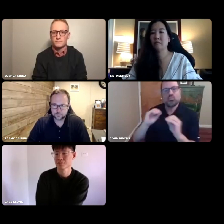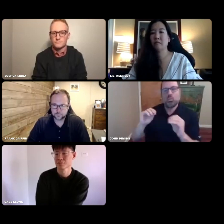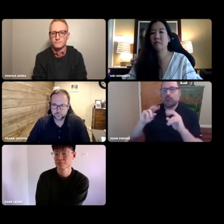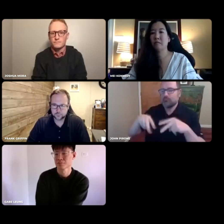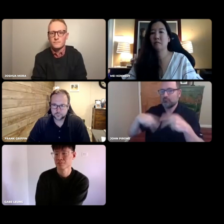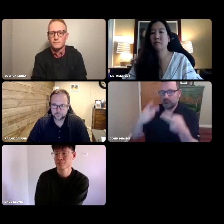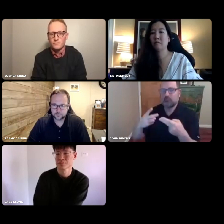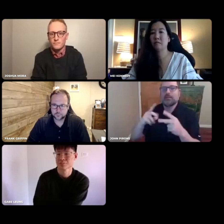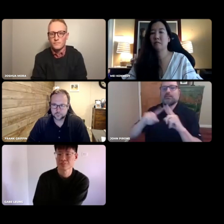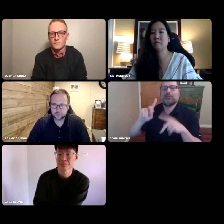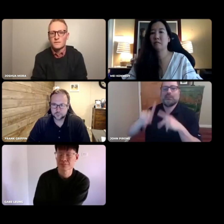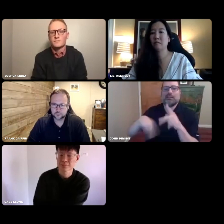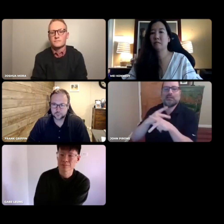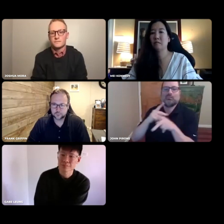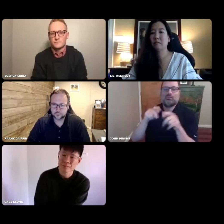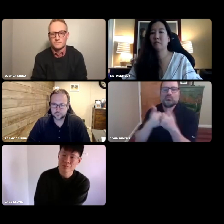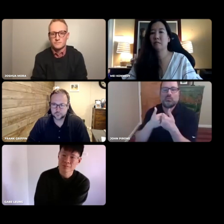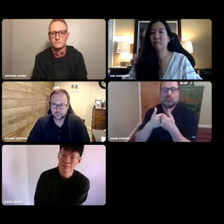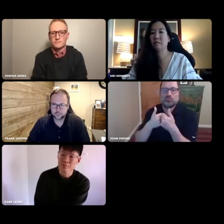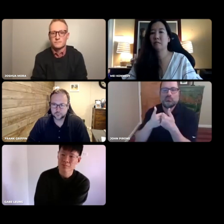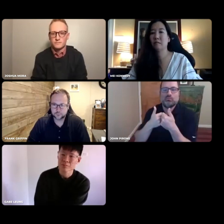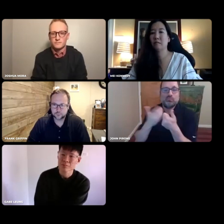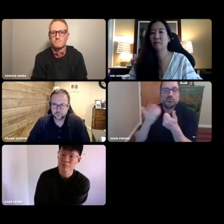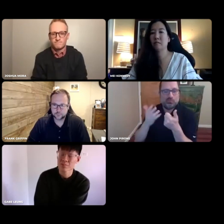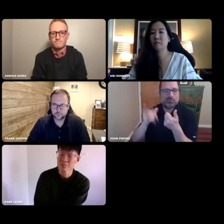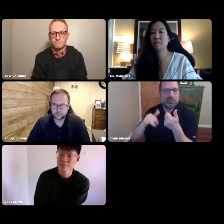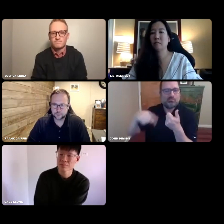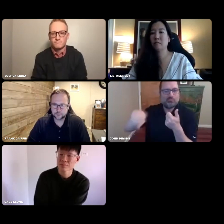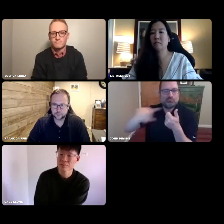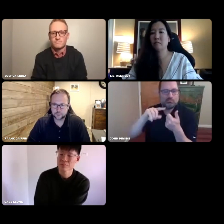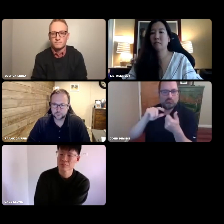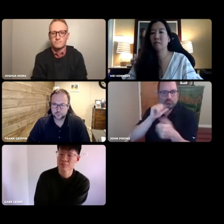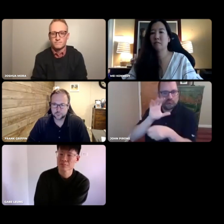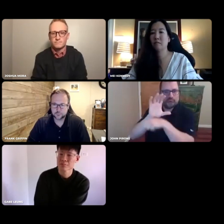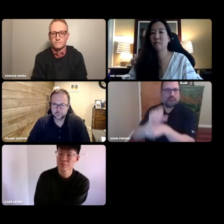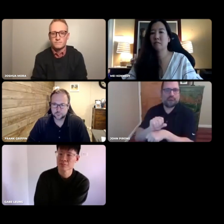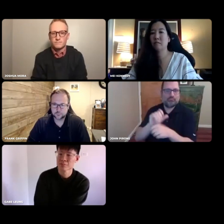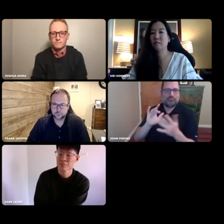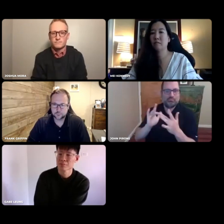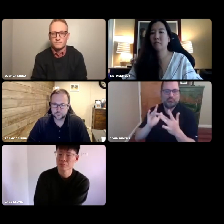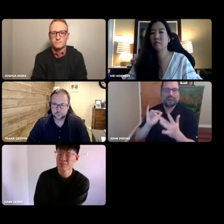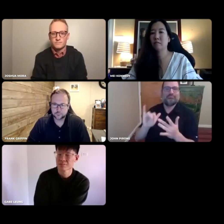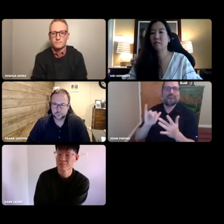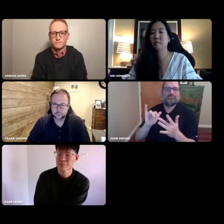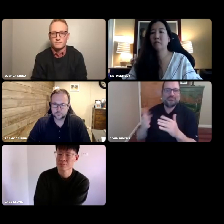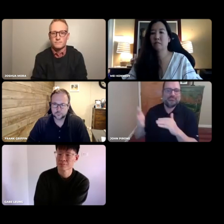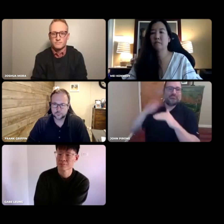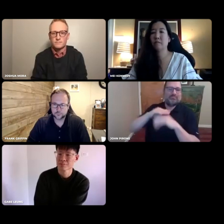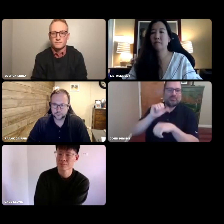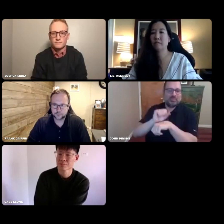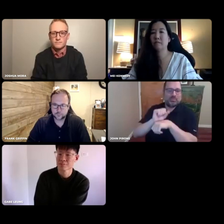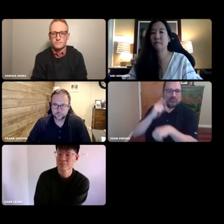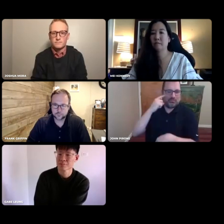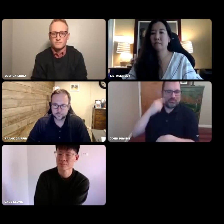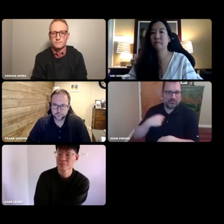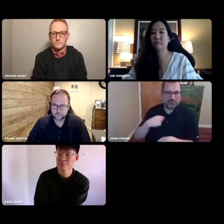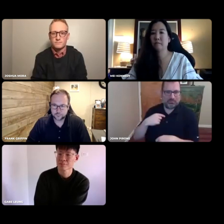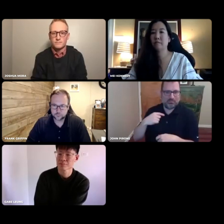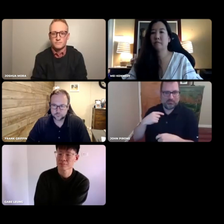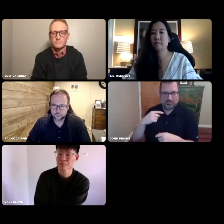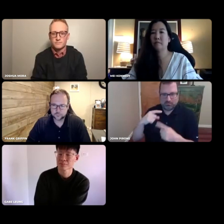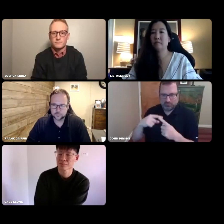The other 3 courses are extra challenging because they're not used to learning online.